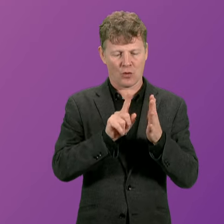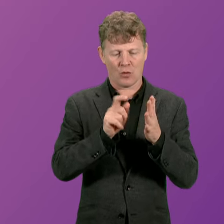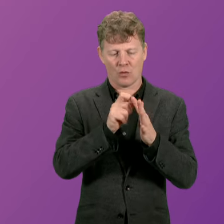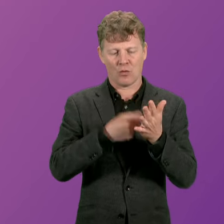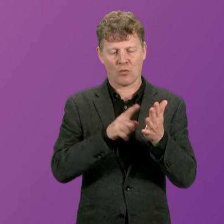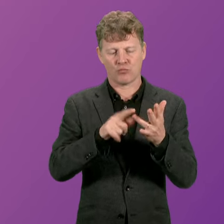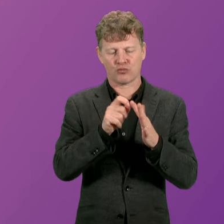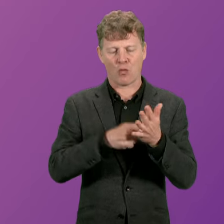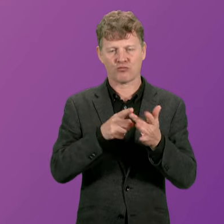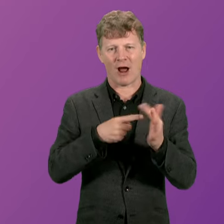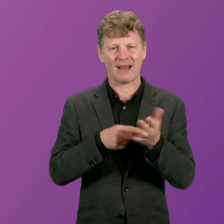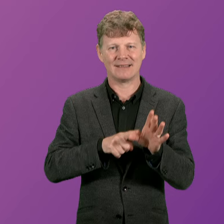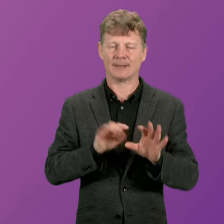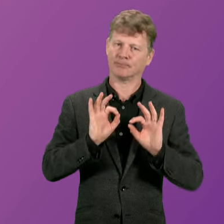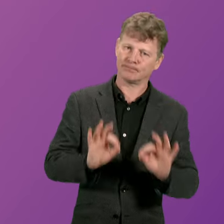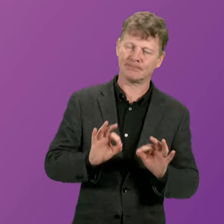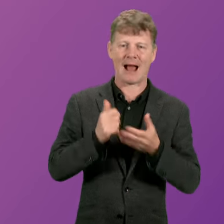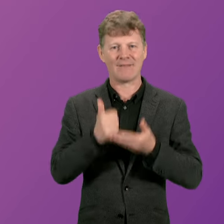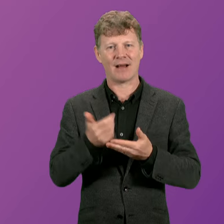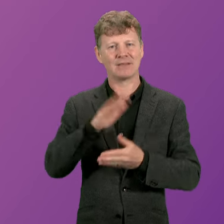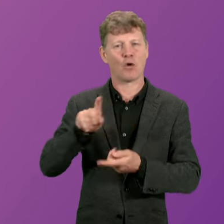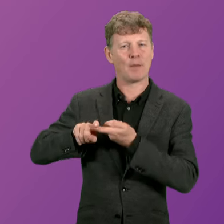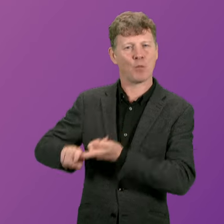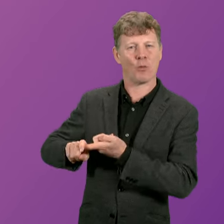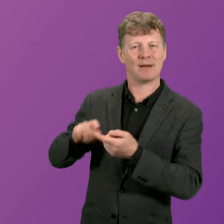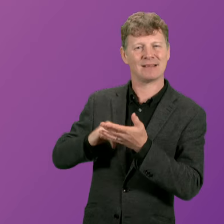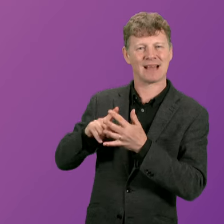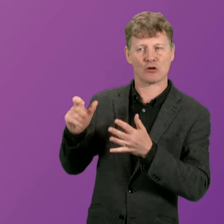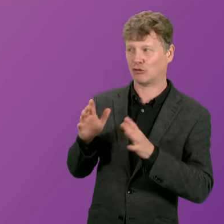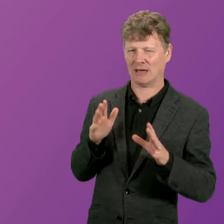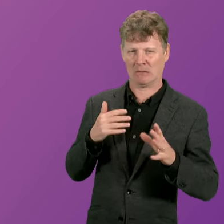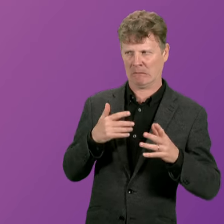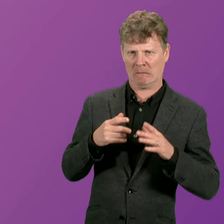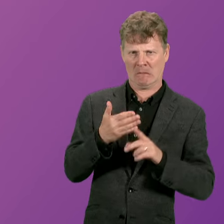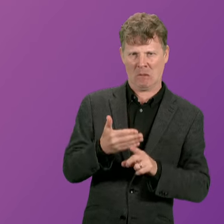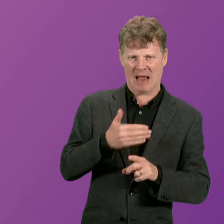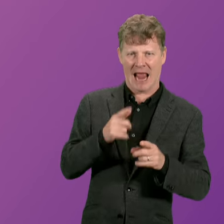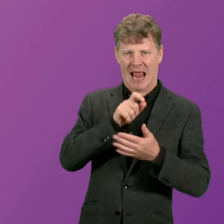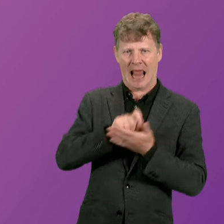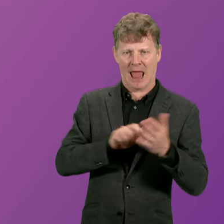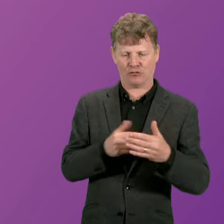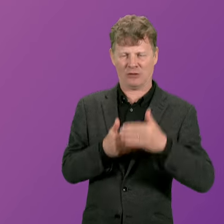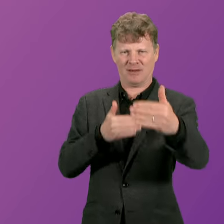permanent secretary about the issues that we can bring to the Parliament in an election period.